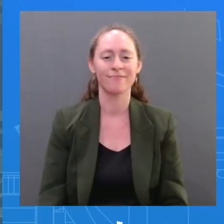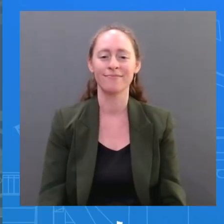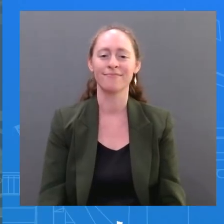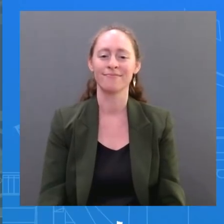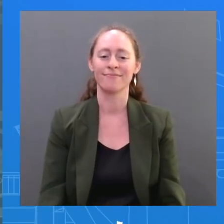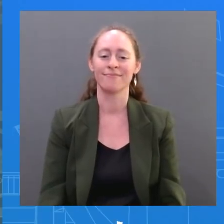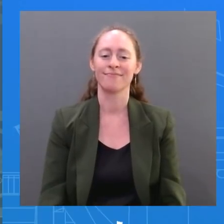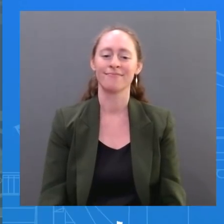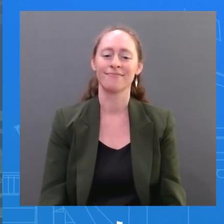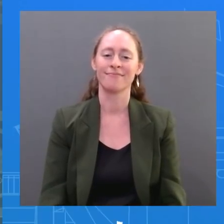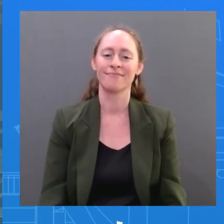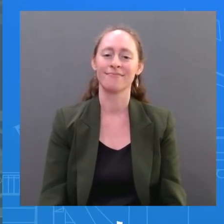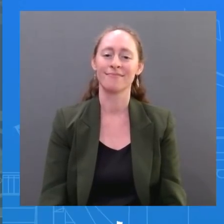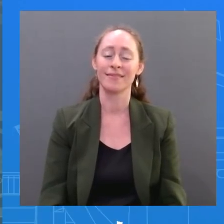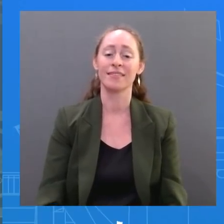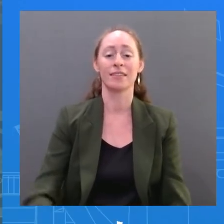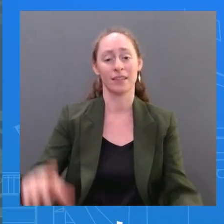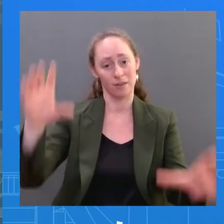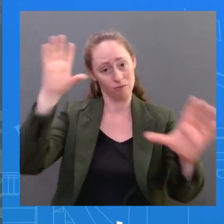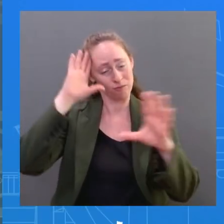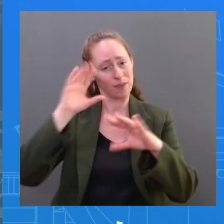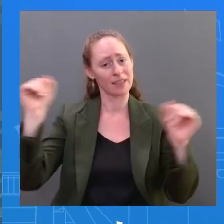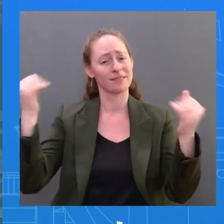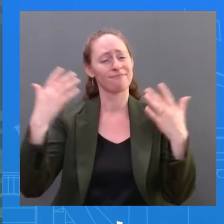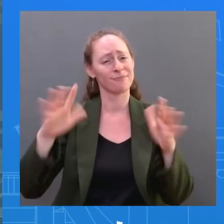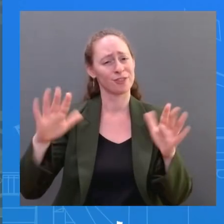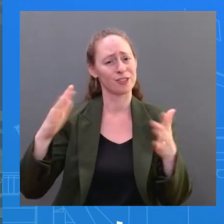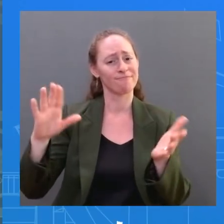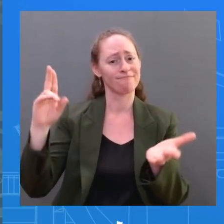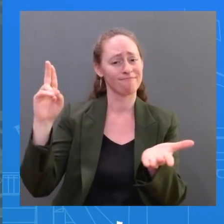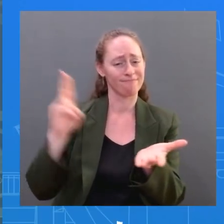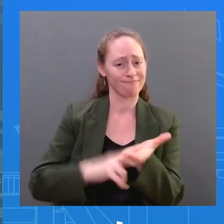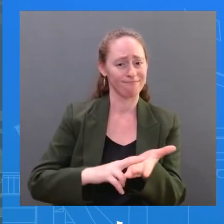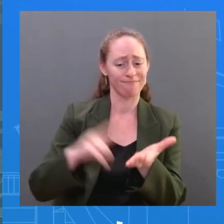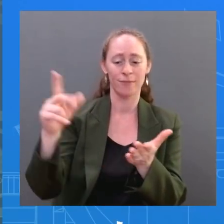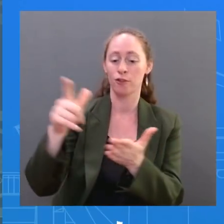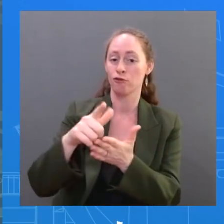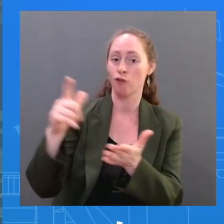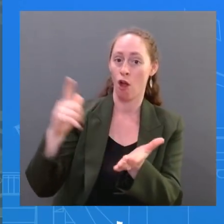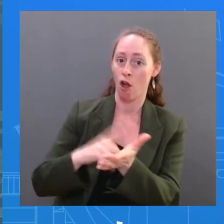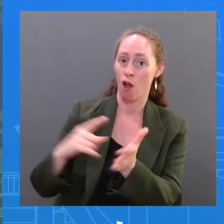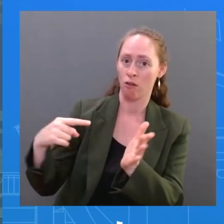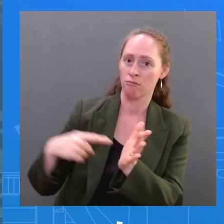the President has signed legislation that was passed bipart- -- in a bipartisan way in Congress to make sure